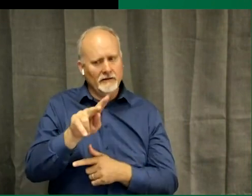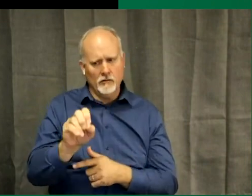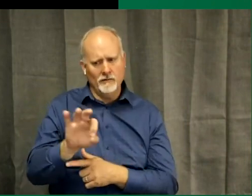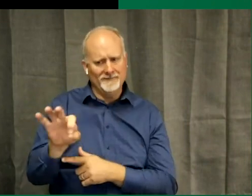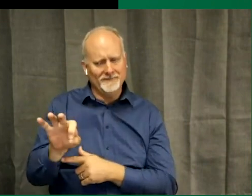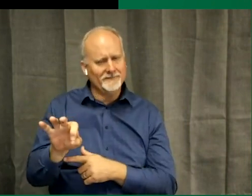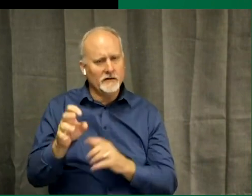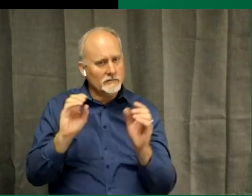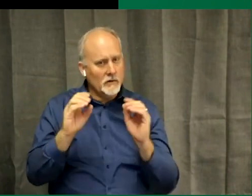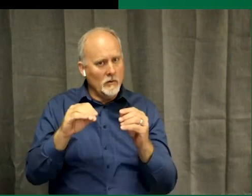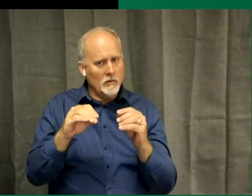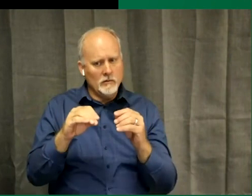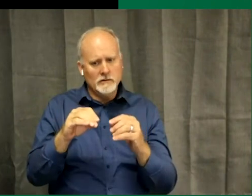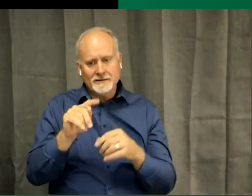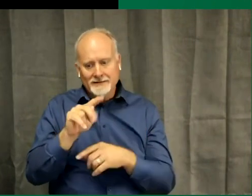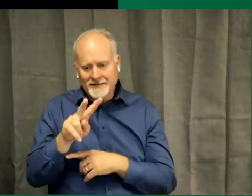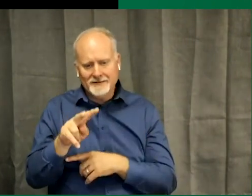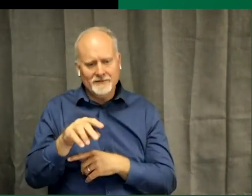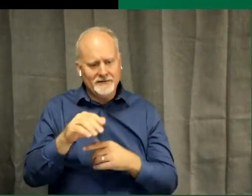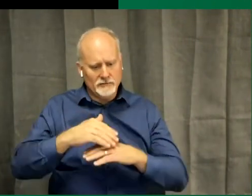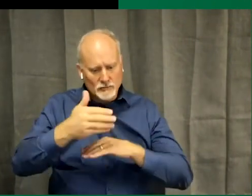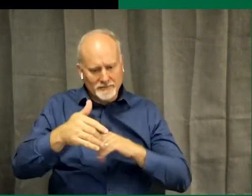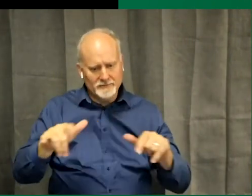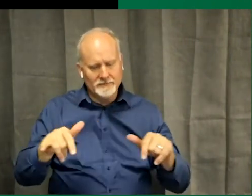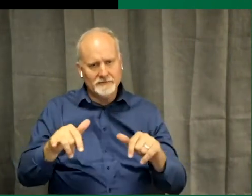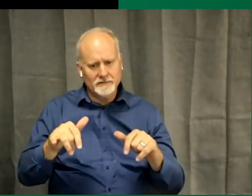it at all because i know sometimes it's hard to sleep when you have everything going on and you